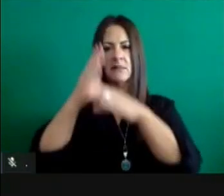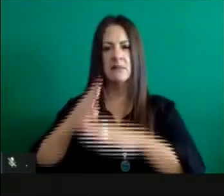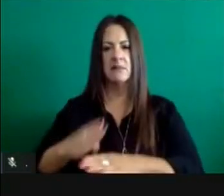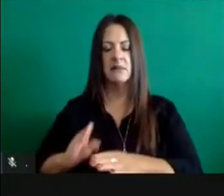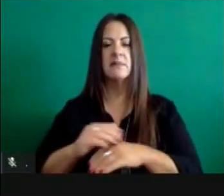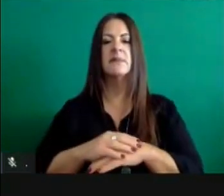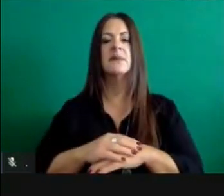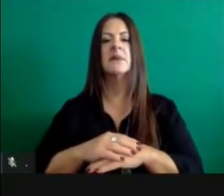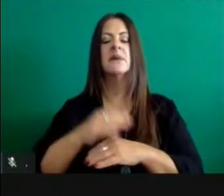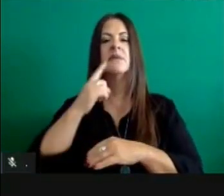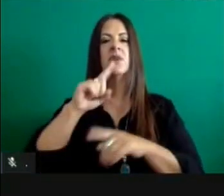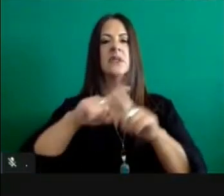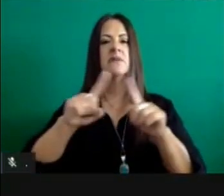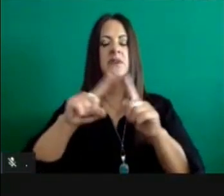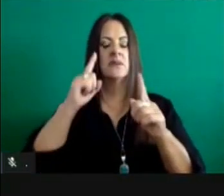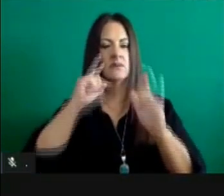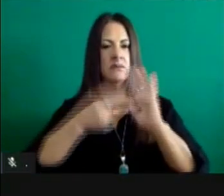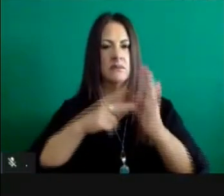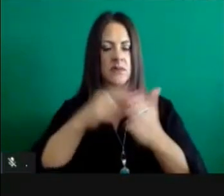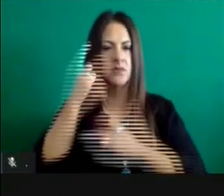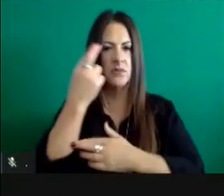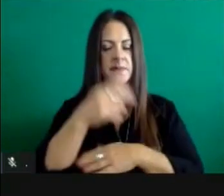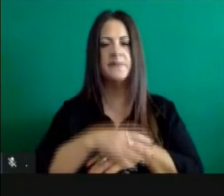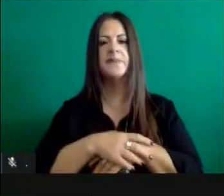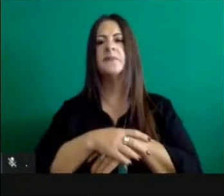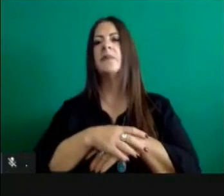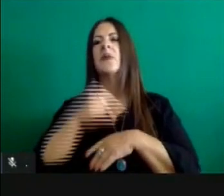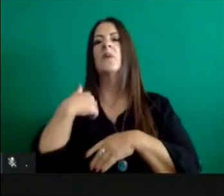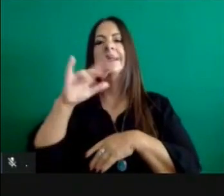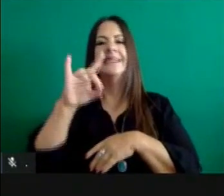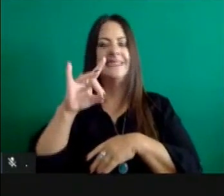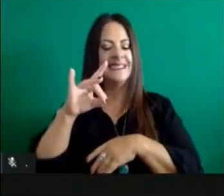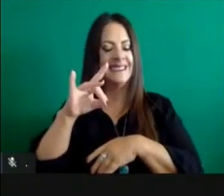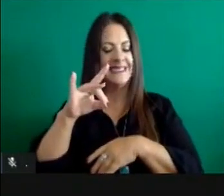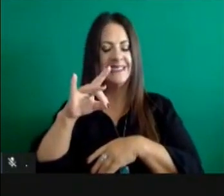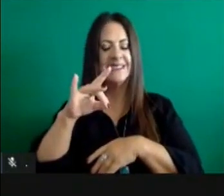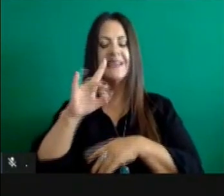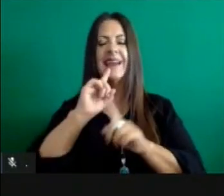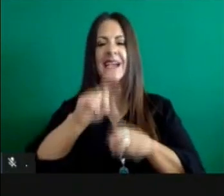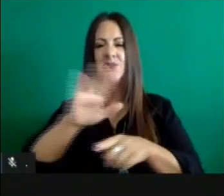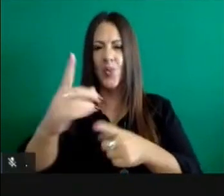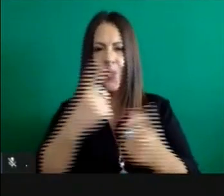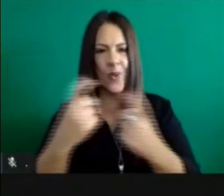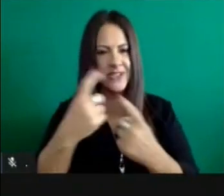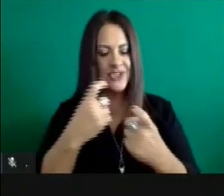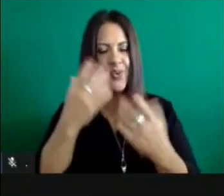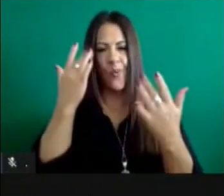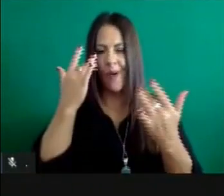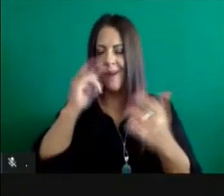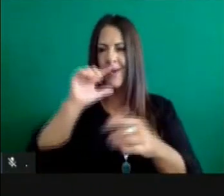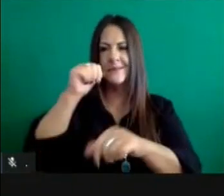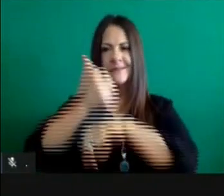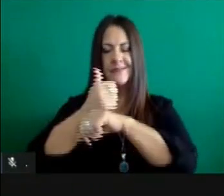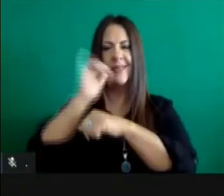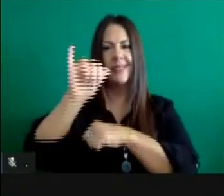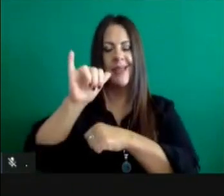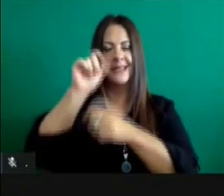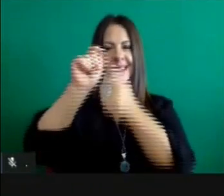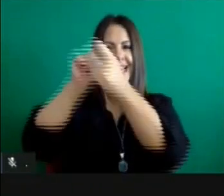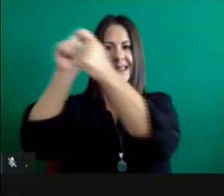WE HAVE A NUMBER OF DIFFERENT WAYS OF SEGMENTING THE STATE THROUGH VARIOUS PURPOSES.